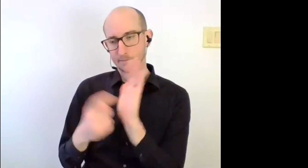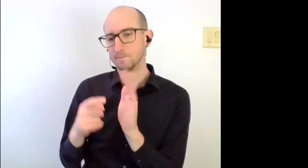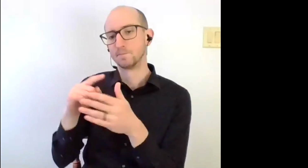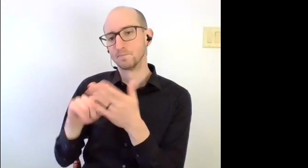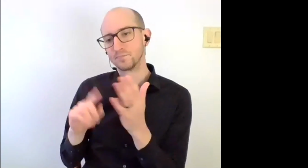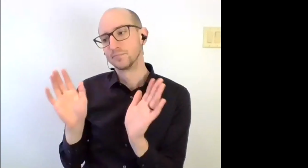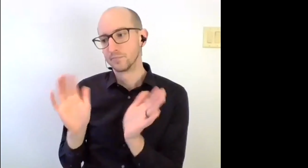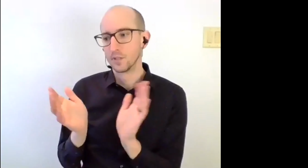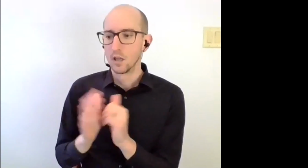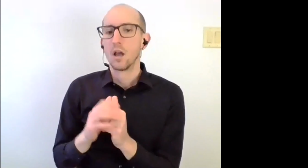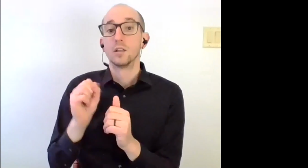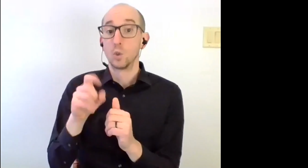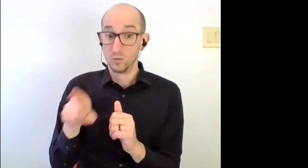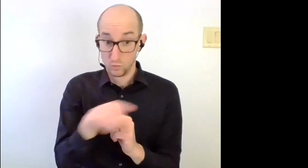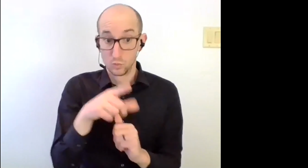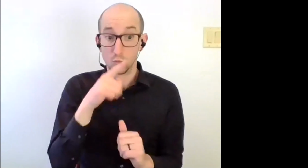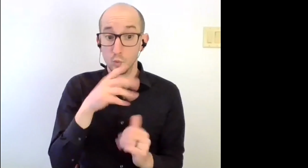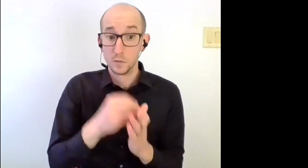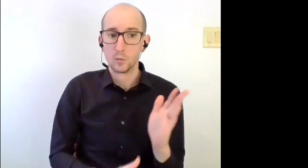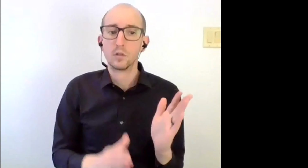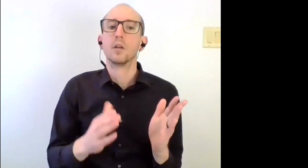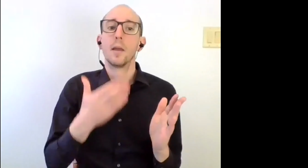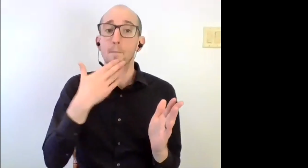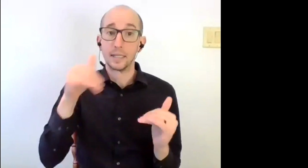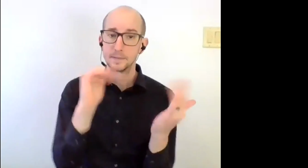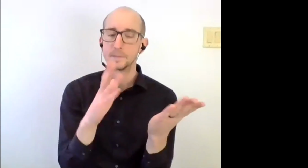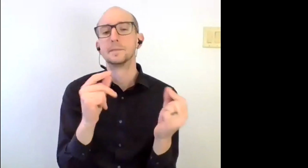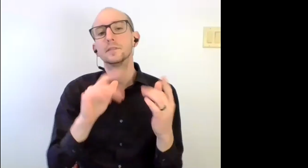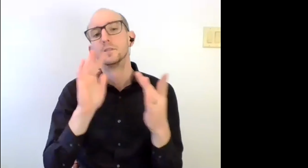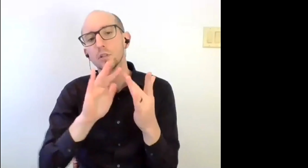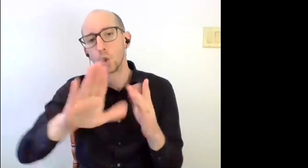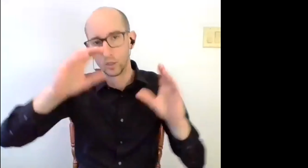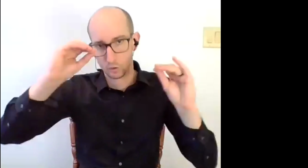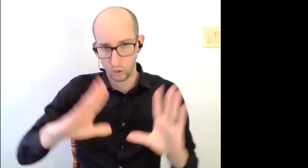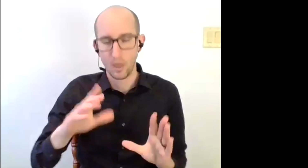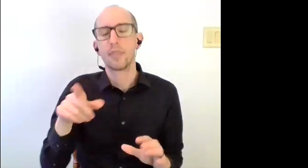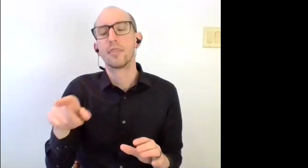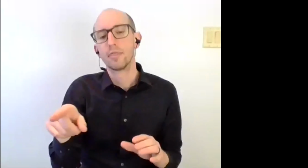many factors that go into these decisions. If you are a student for instance, the best thing that you can do is talk